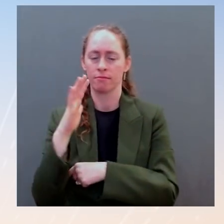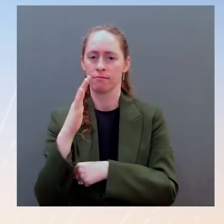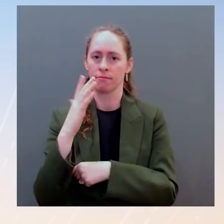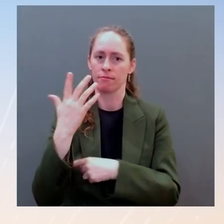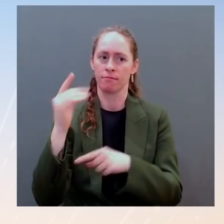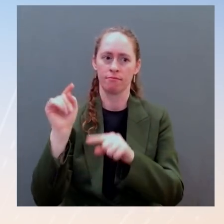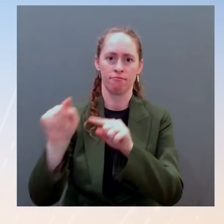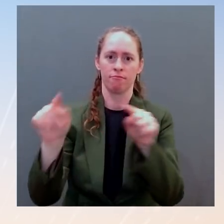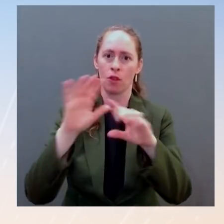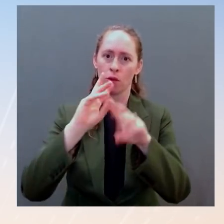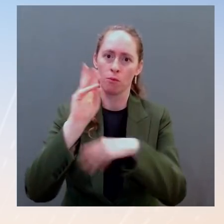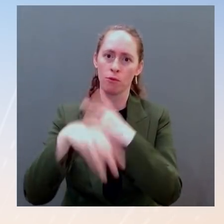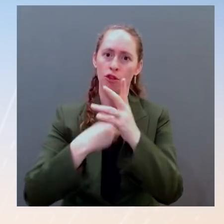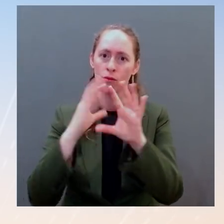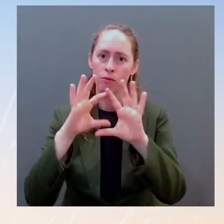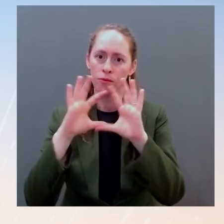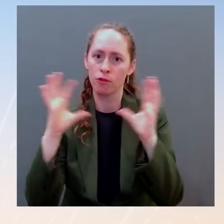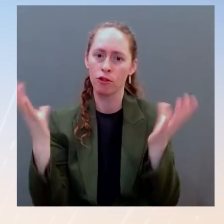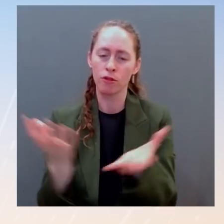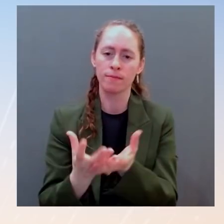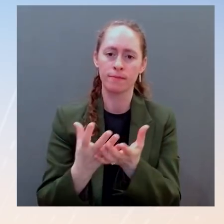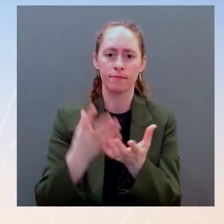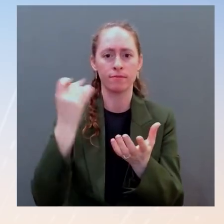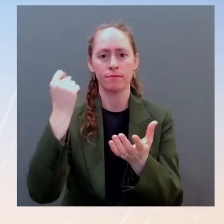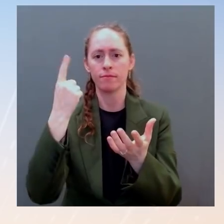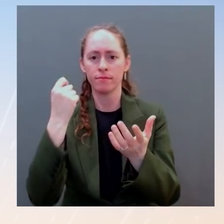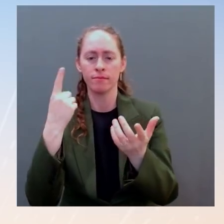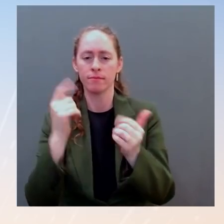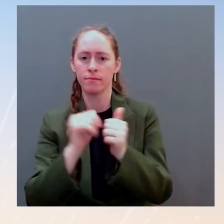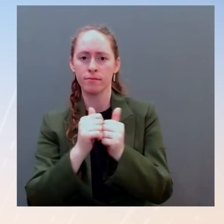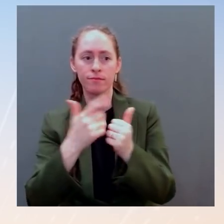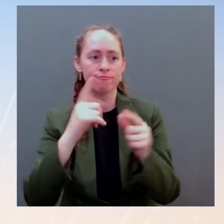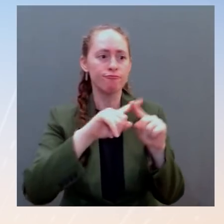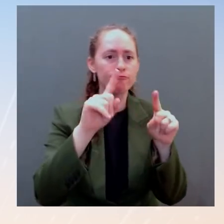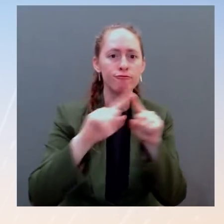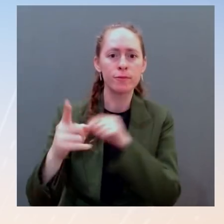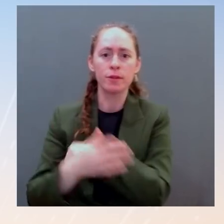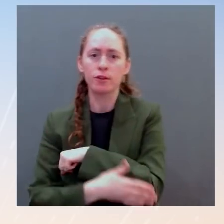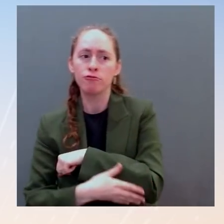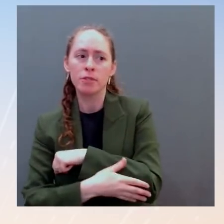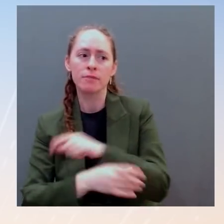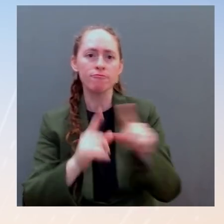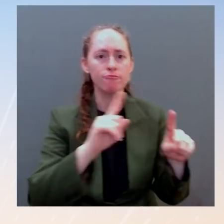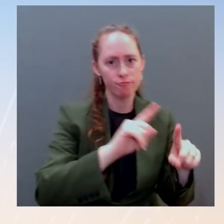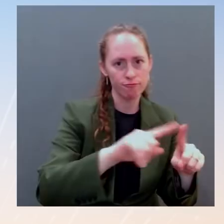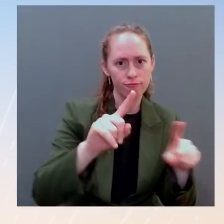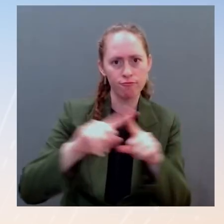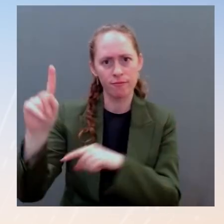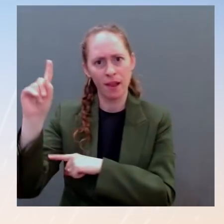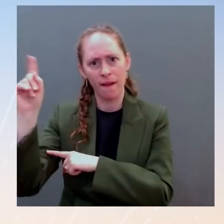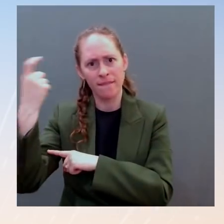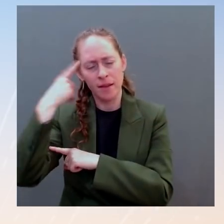from world governments and the private sector. And the Plan to Conserve Global Forest: the Critical Carbon Sinks launched at COP26